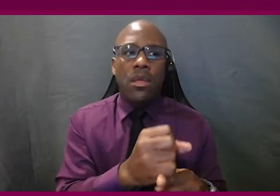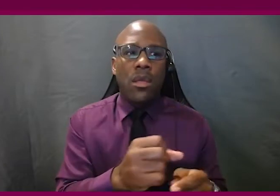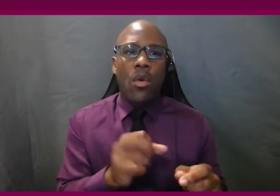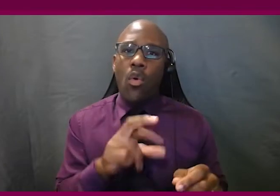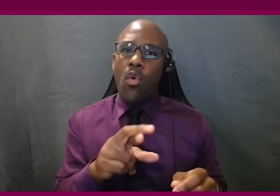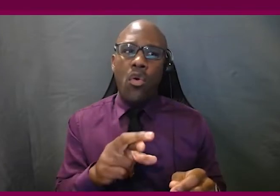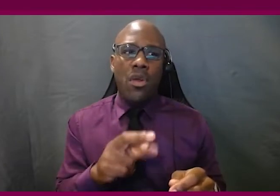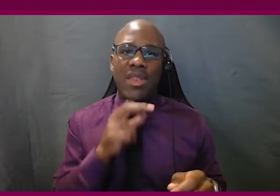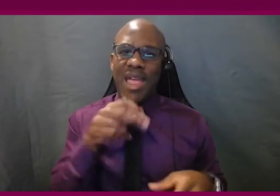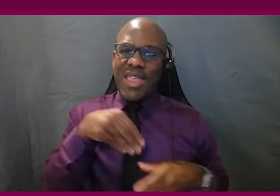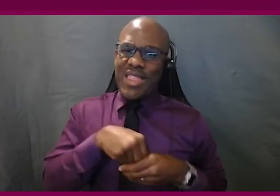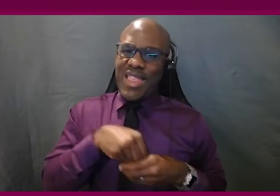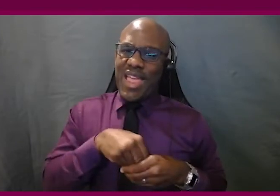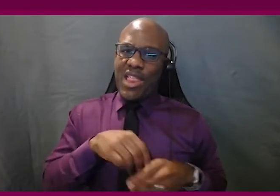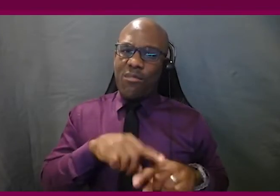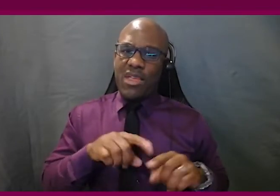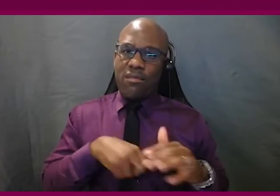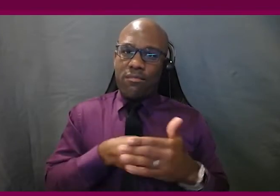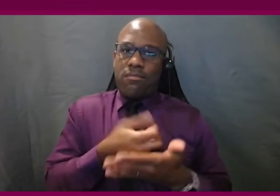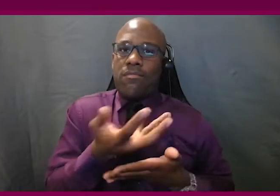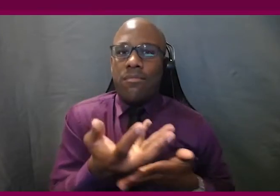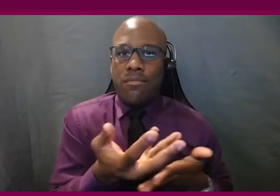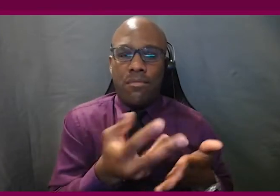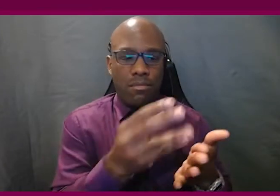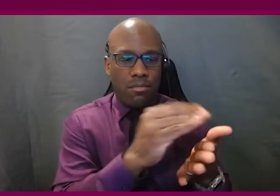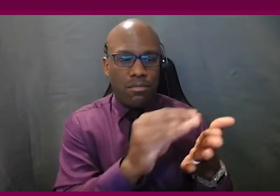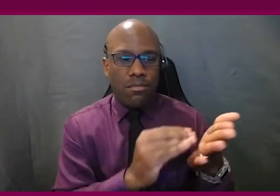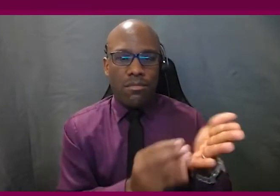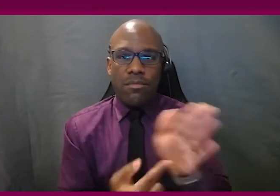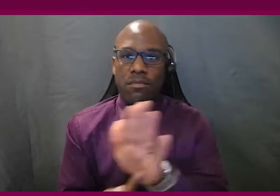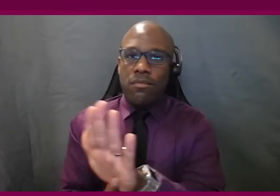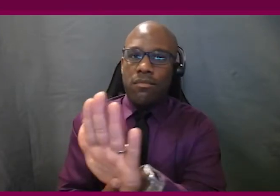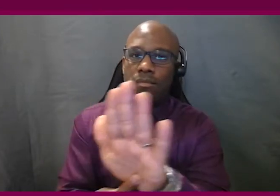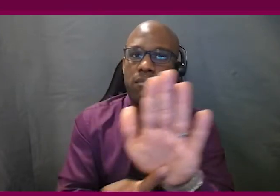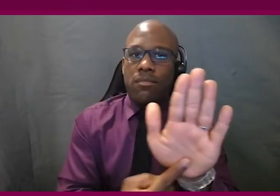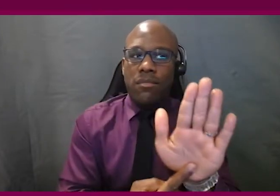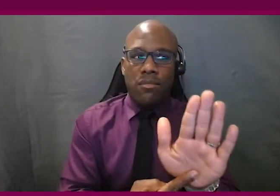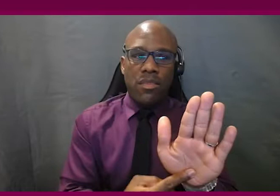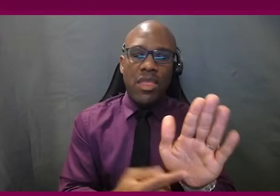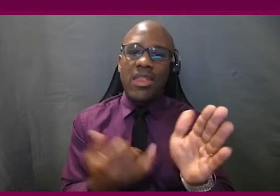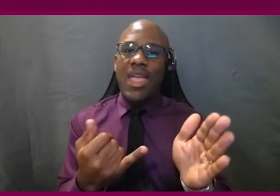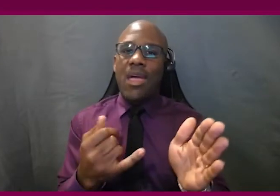them somewhere else that's not inside of us and being able to look at them with new eyes.